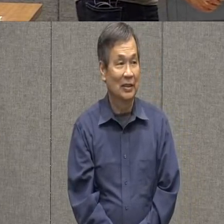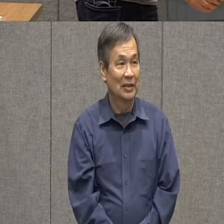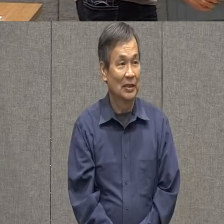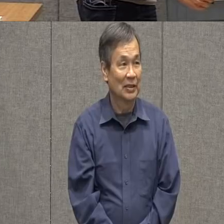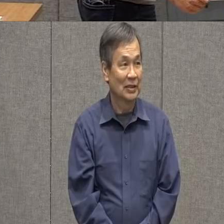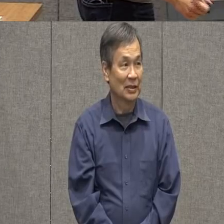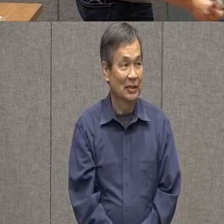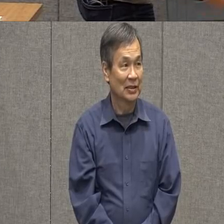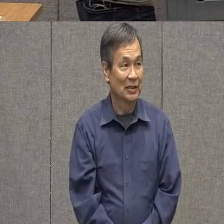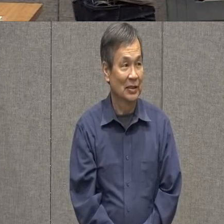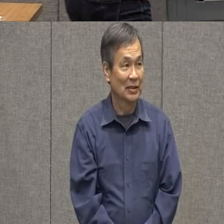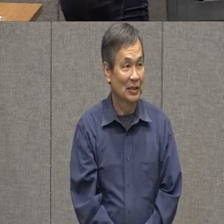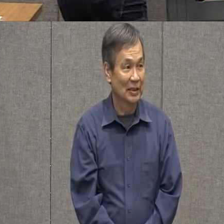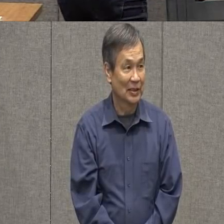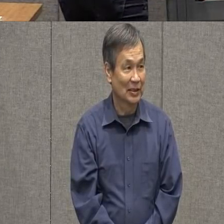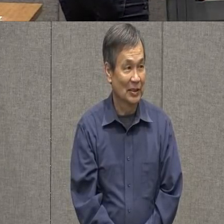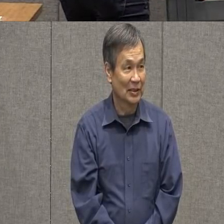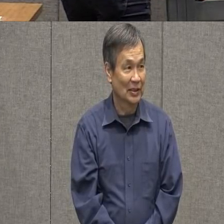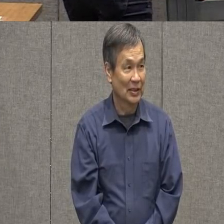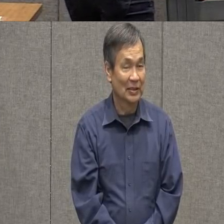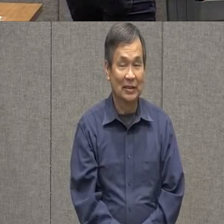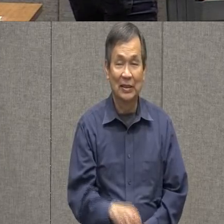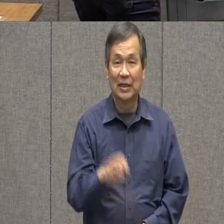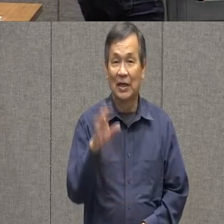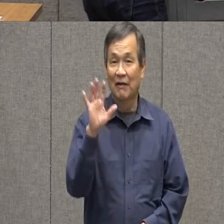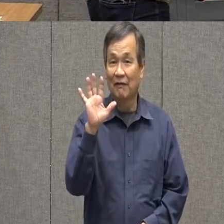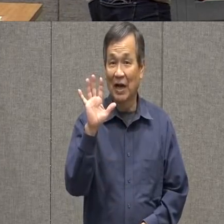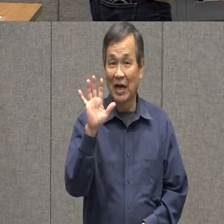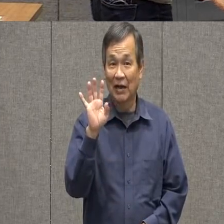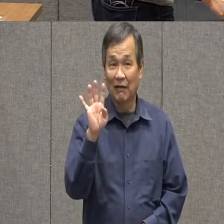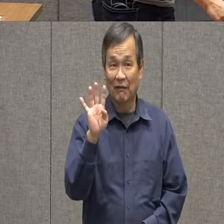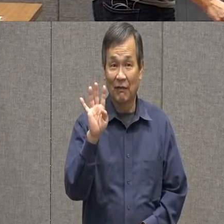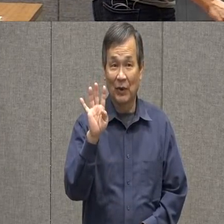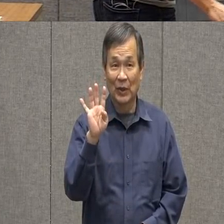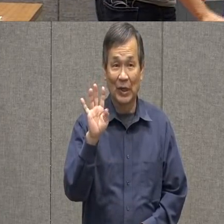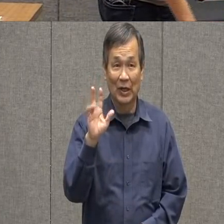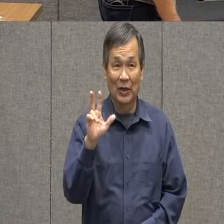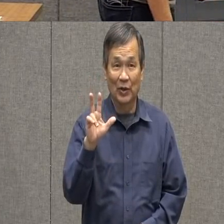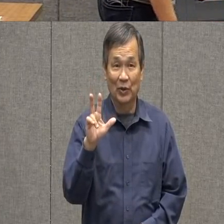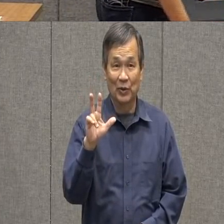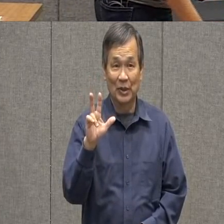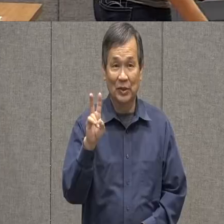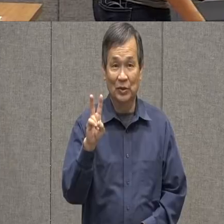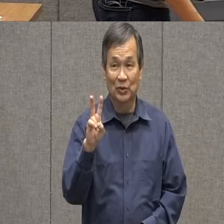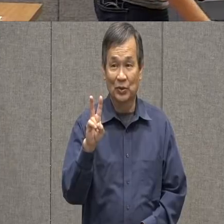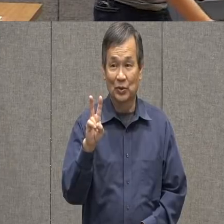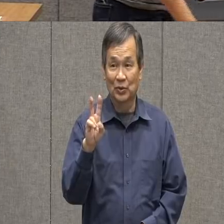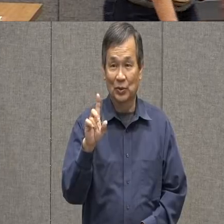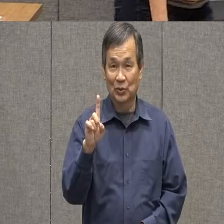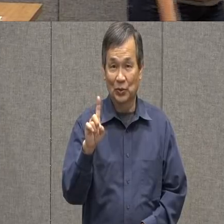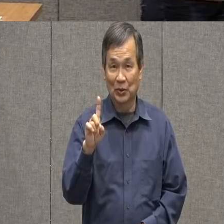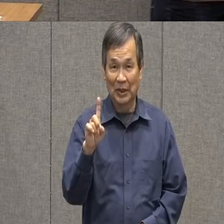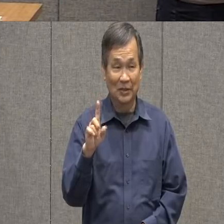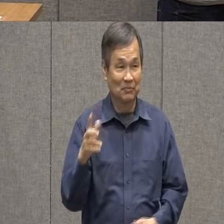Nine, eight, seven, six, five, four, three, two, one.